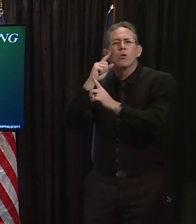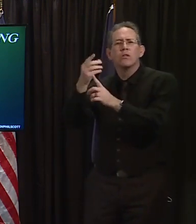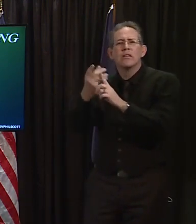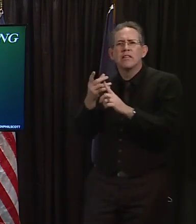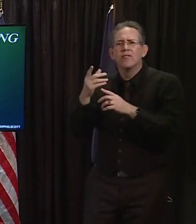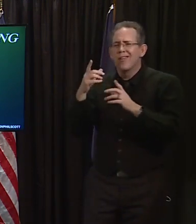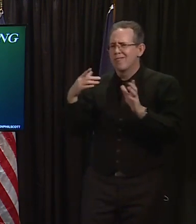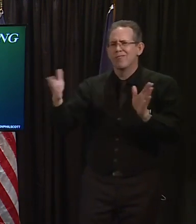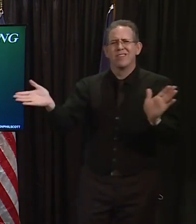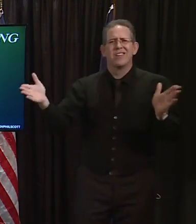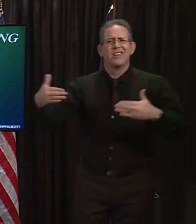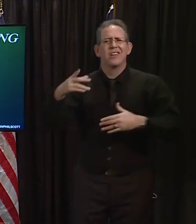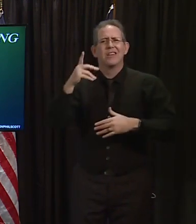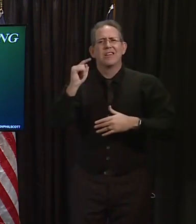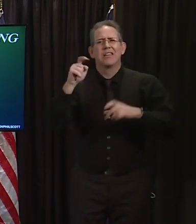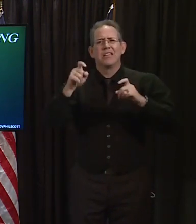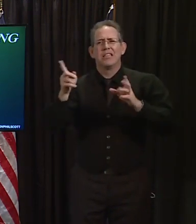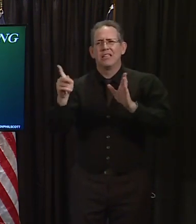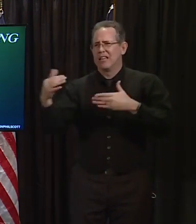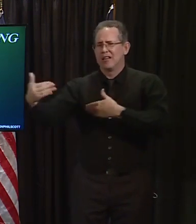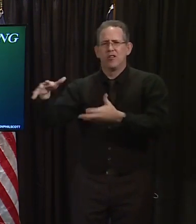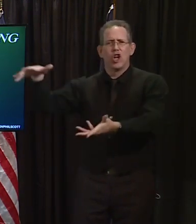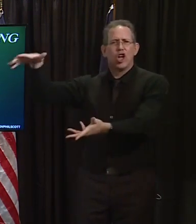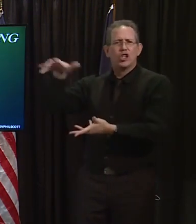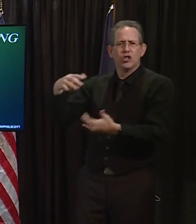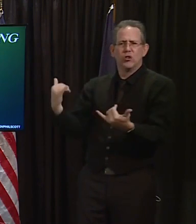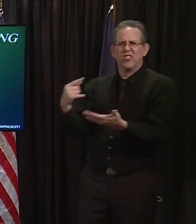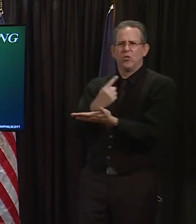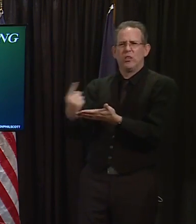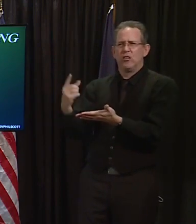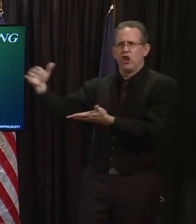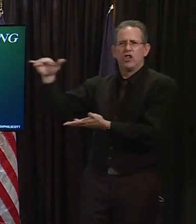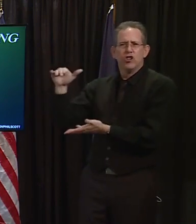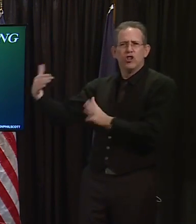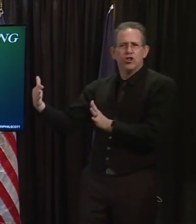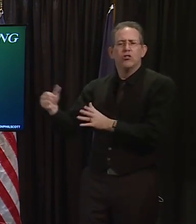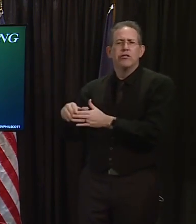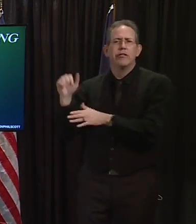earlier today we put out an advisory to superintendents and independent school